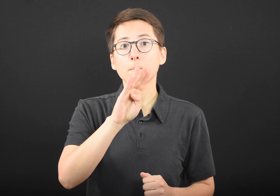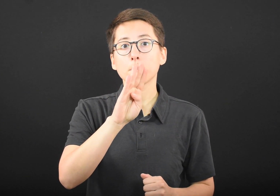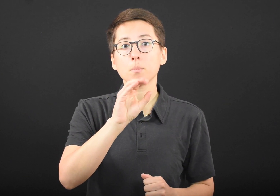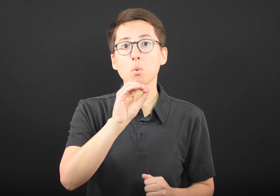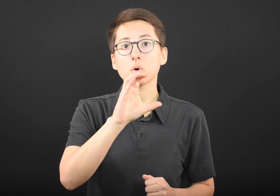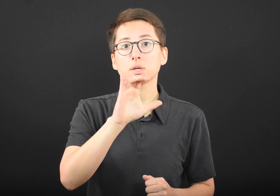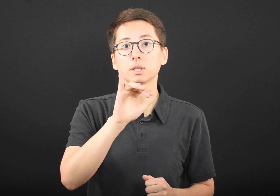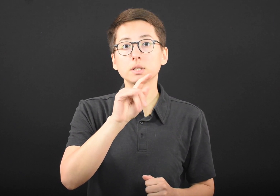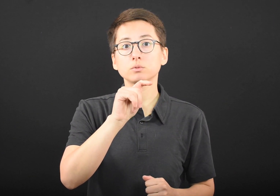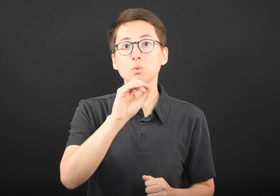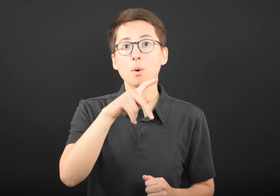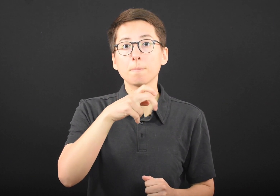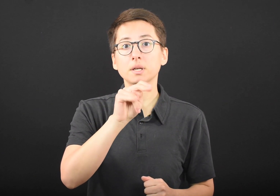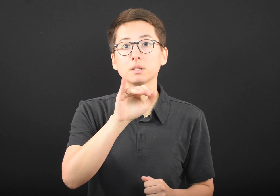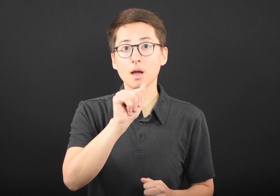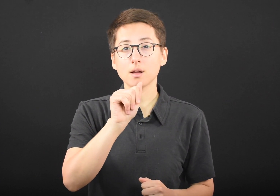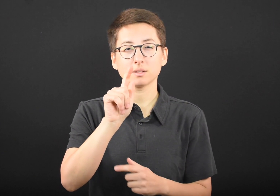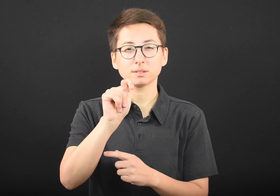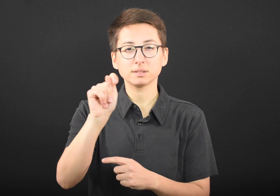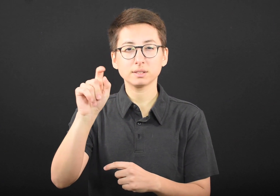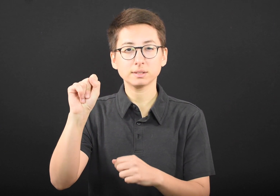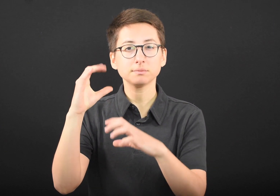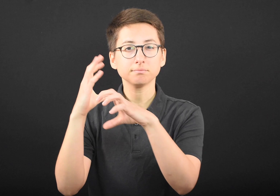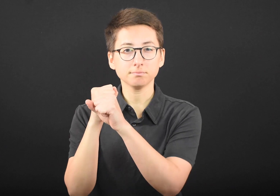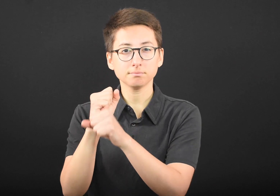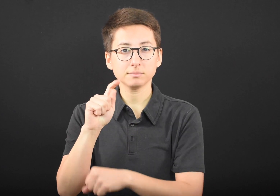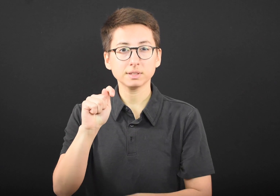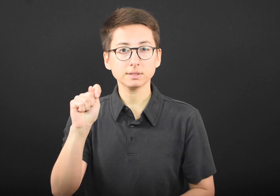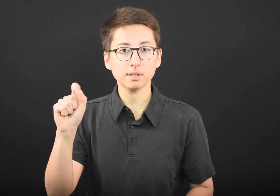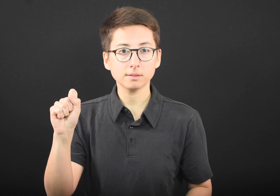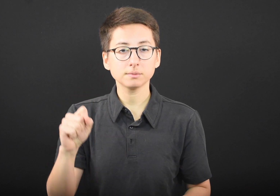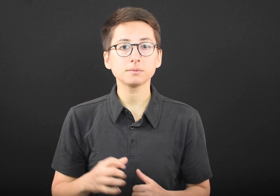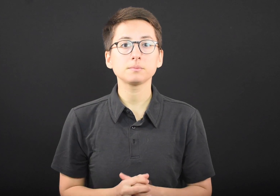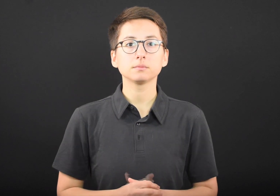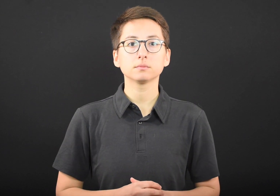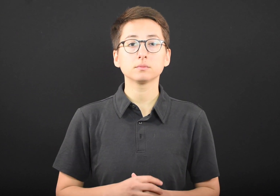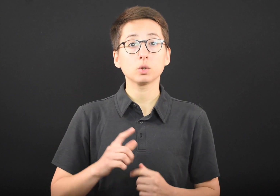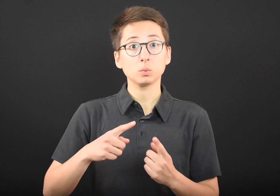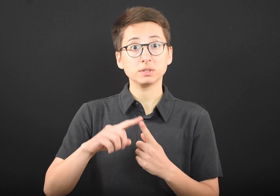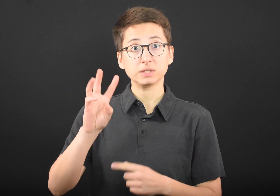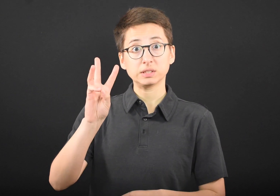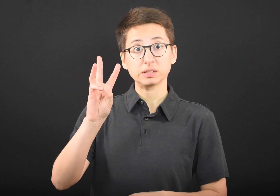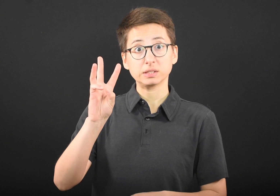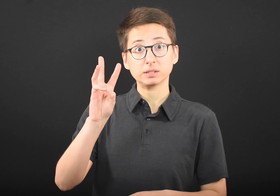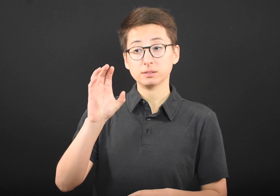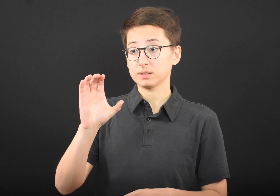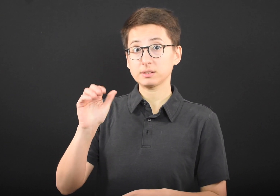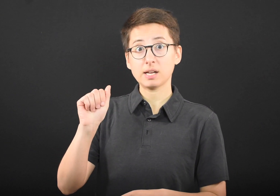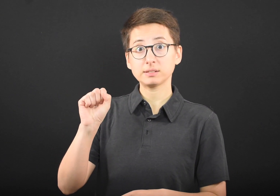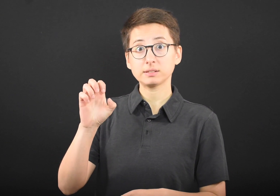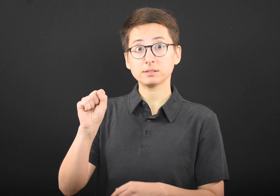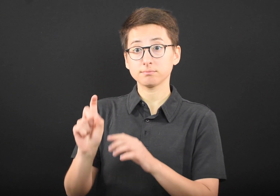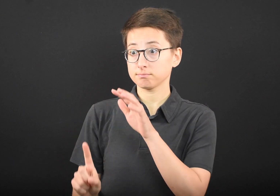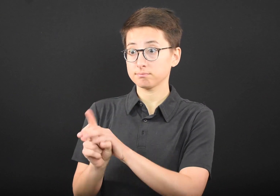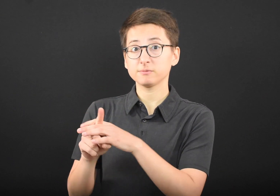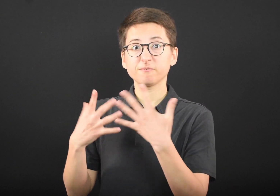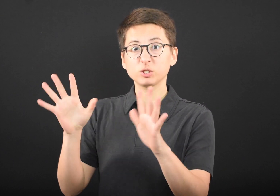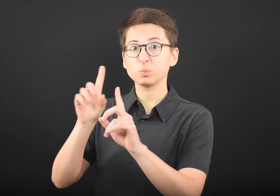(TTS). ● The pause was recommended after six